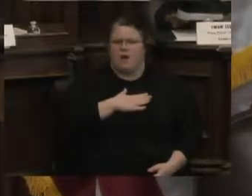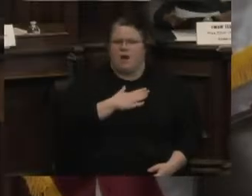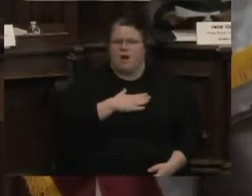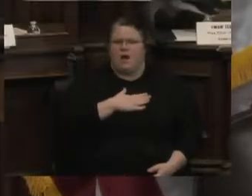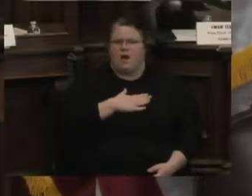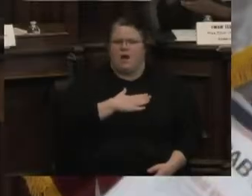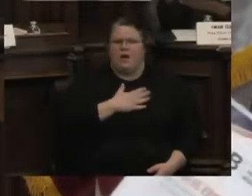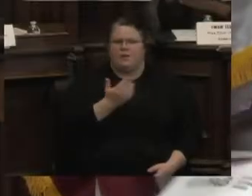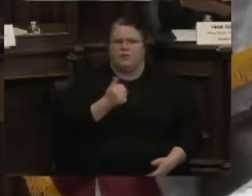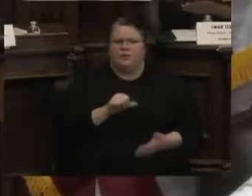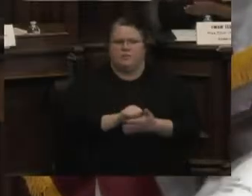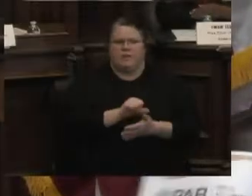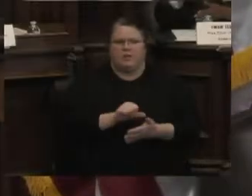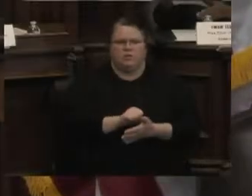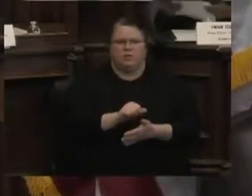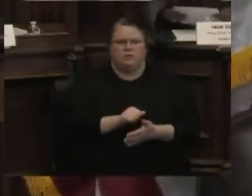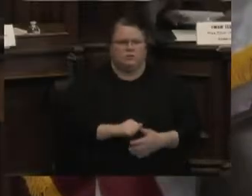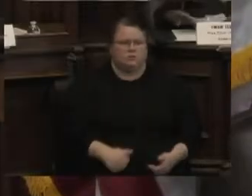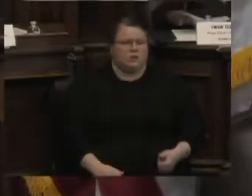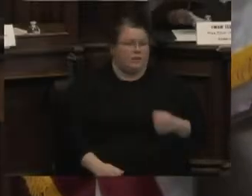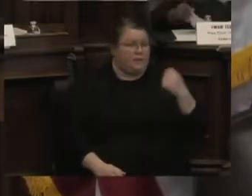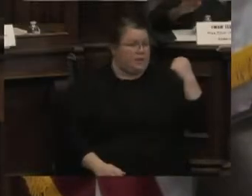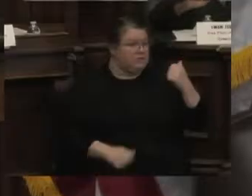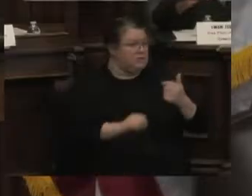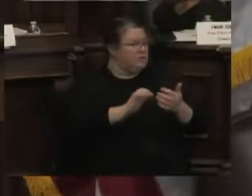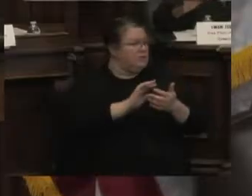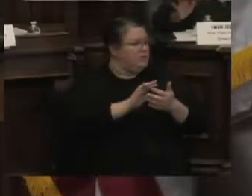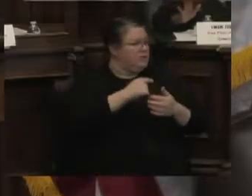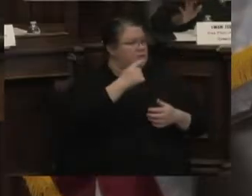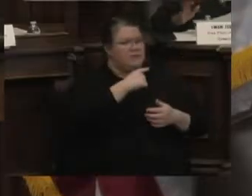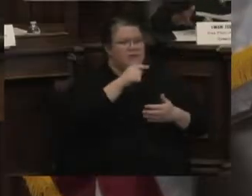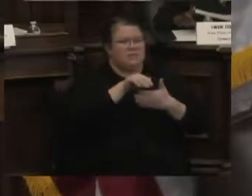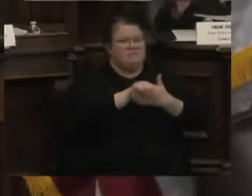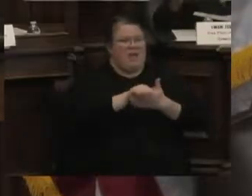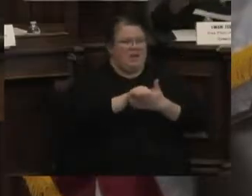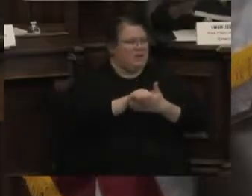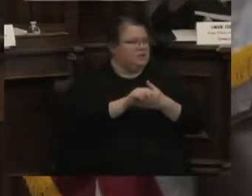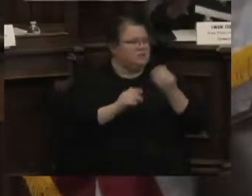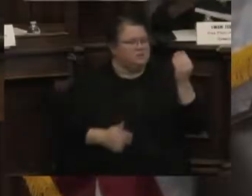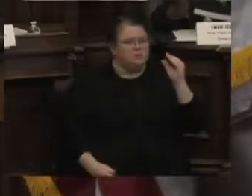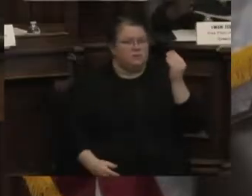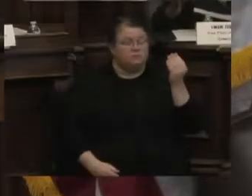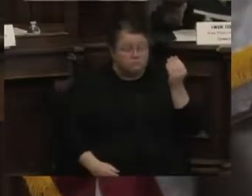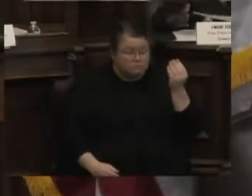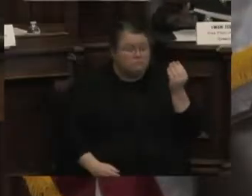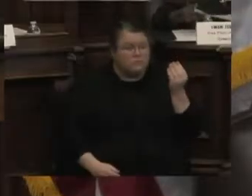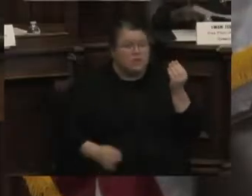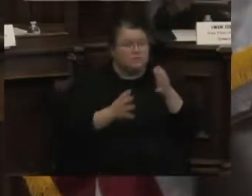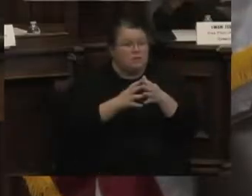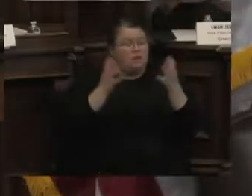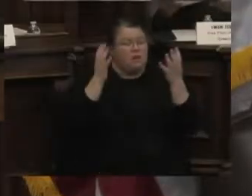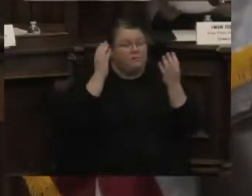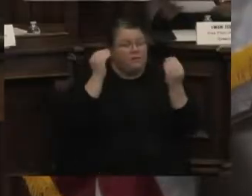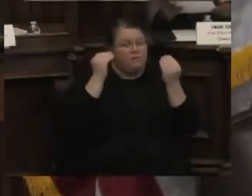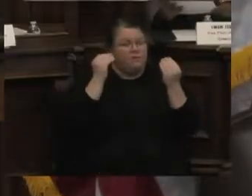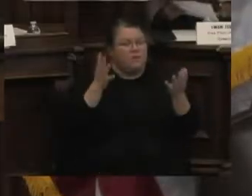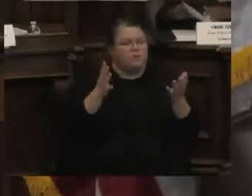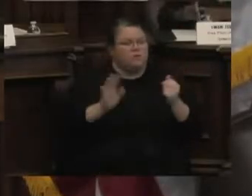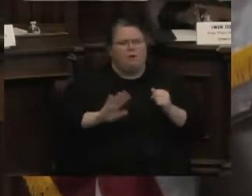six pages. The one we have is